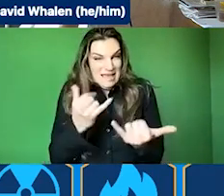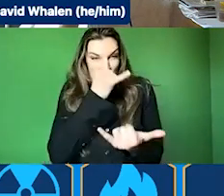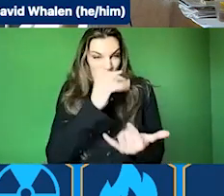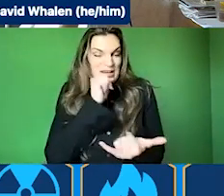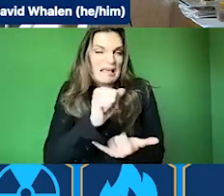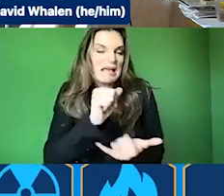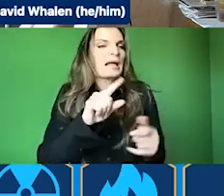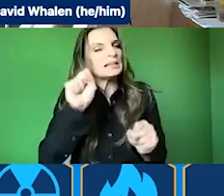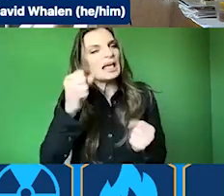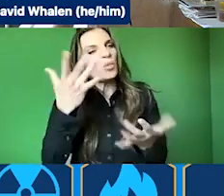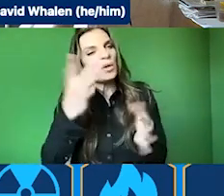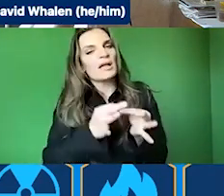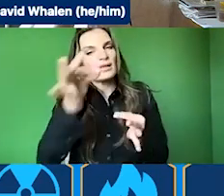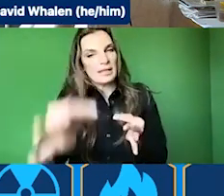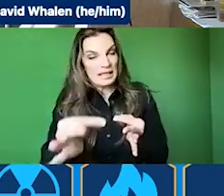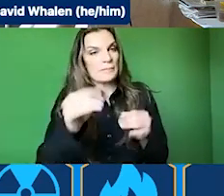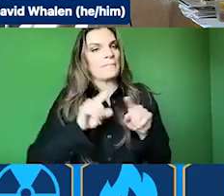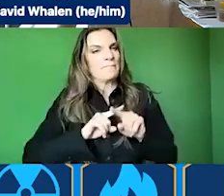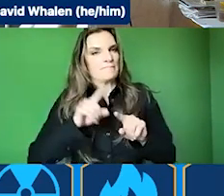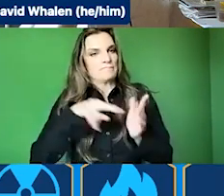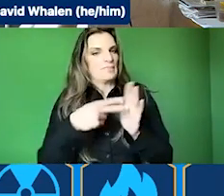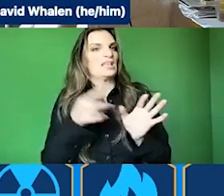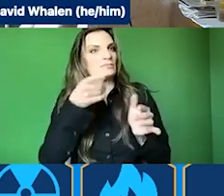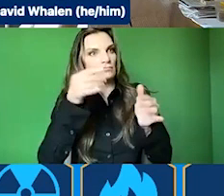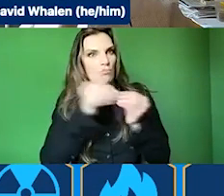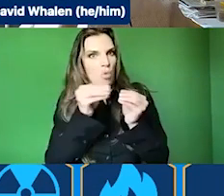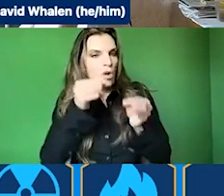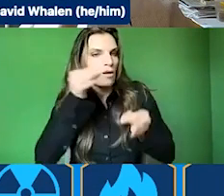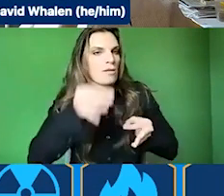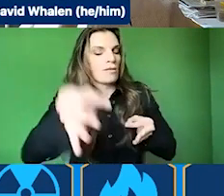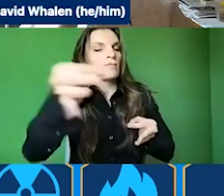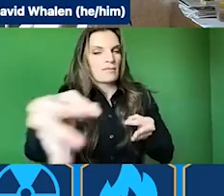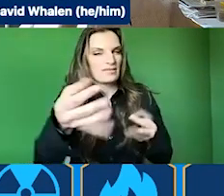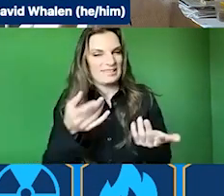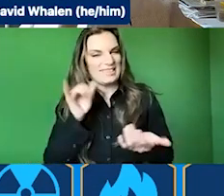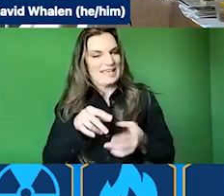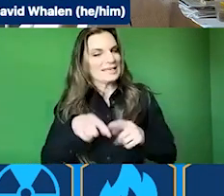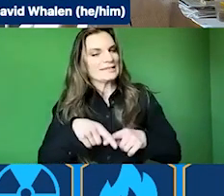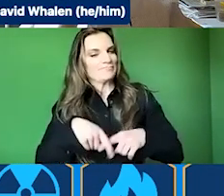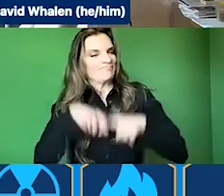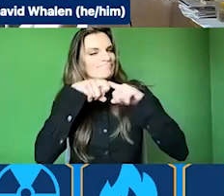are lots of ethical issues that go along with postponing. And so to say a little bit